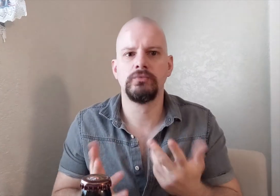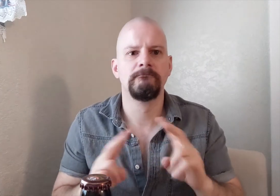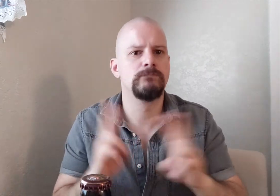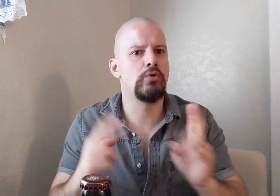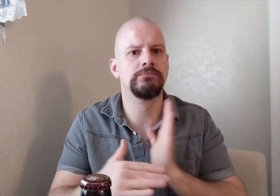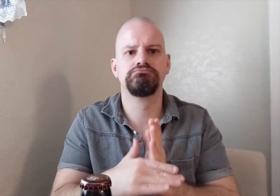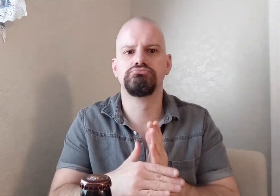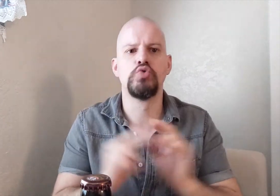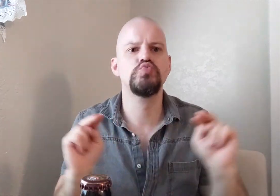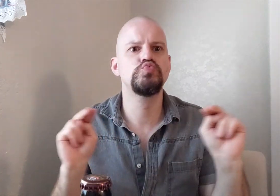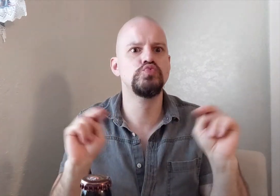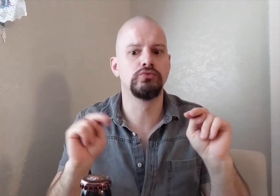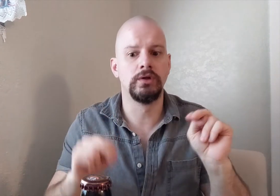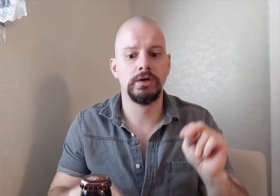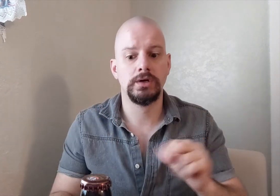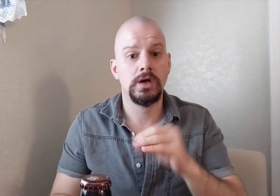It's very neutral.